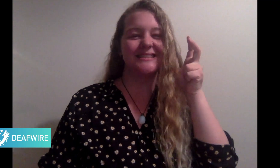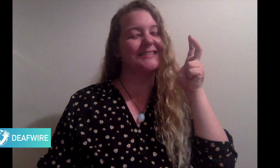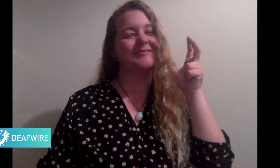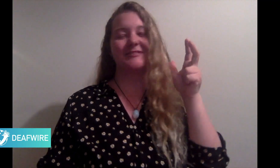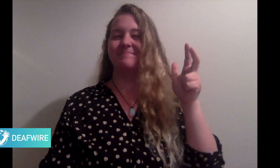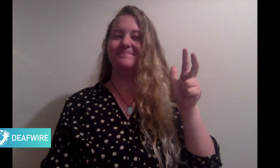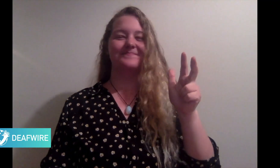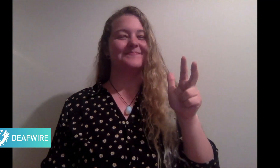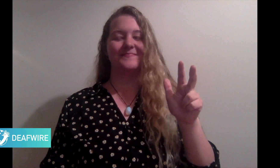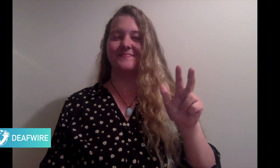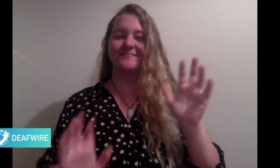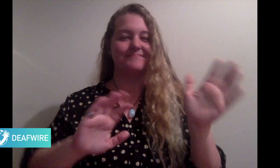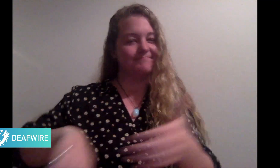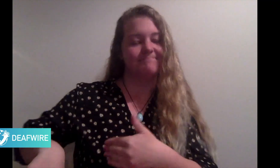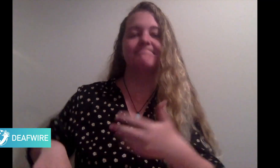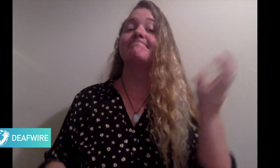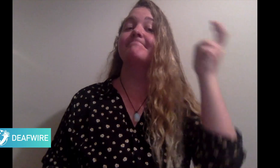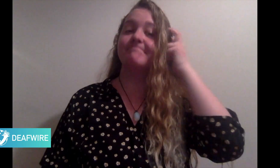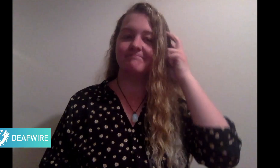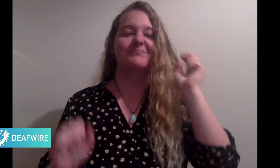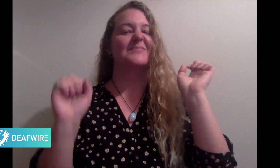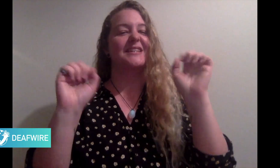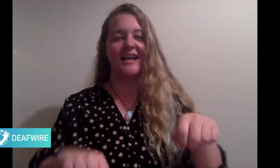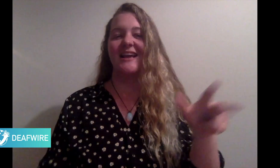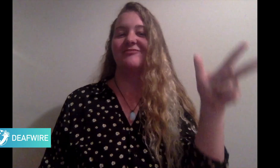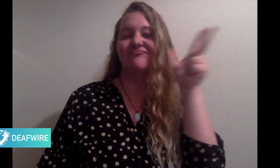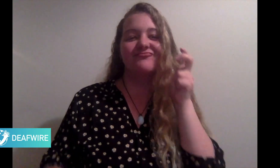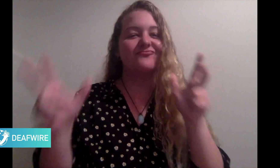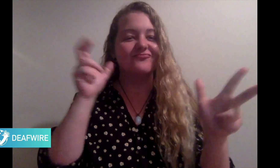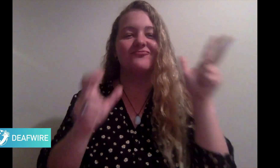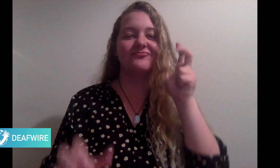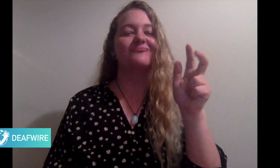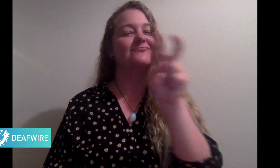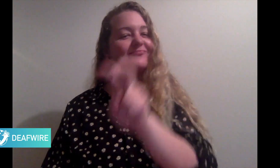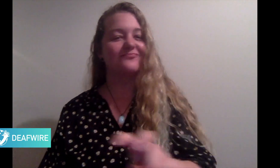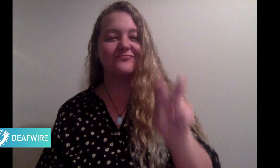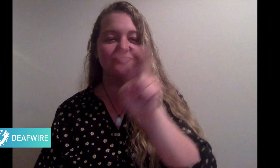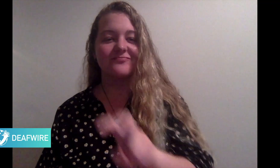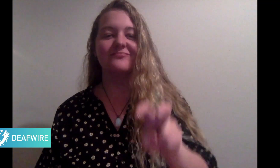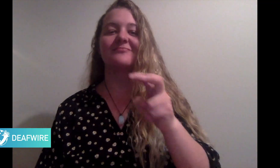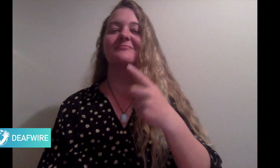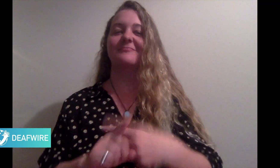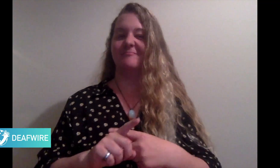With a CI, I was able to hear, lipread, and speak well.